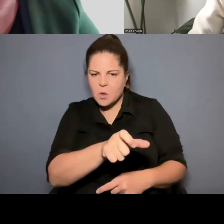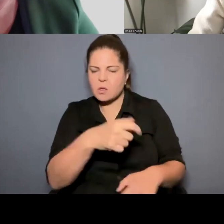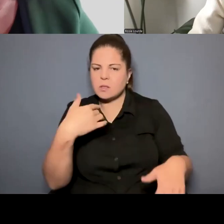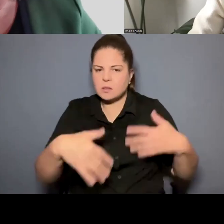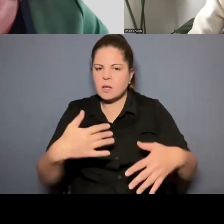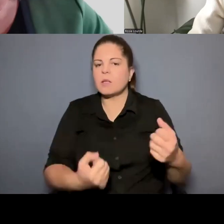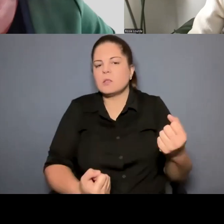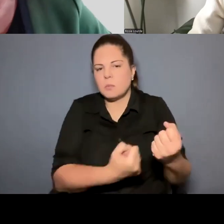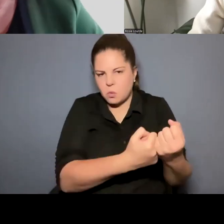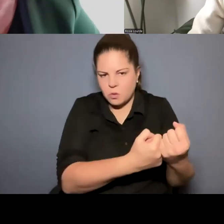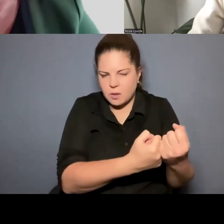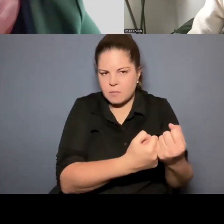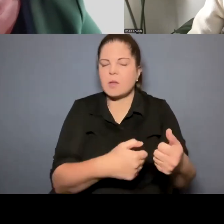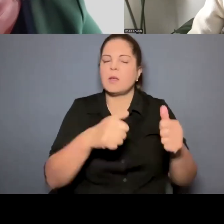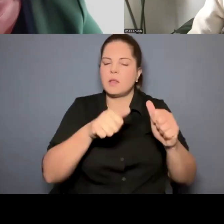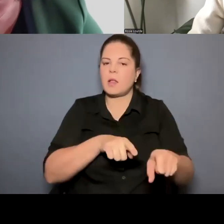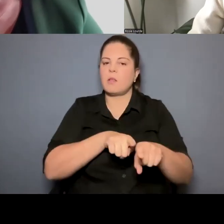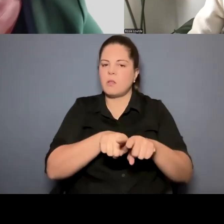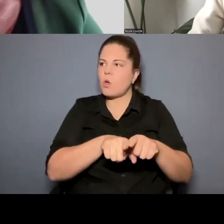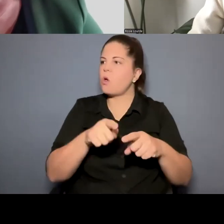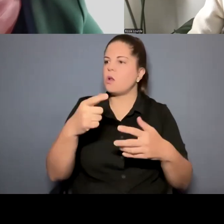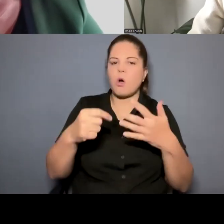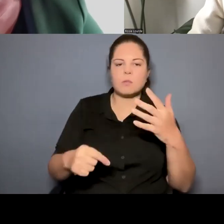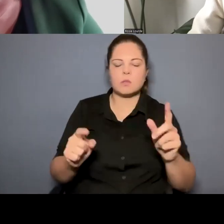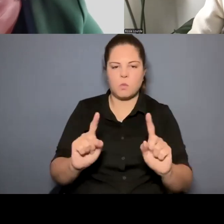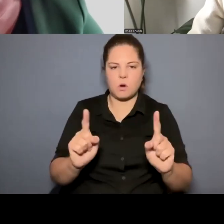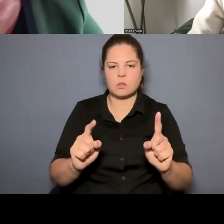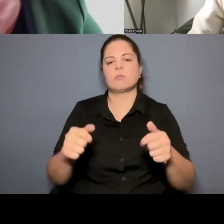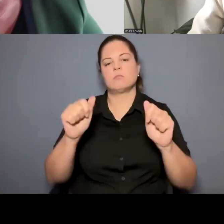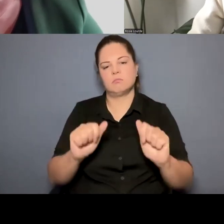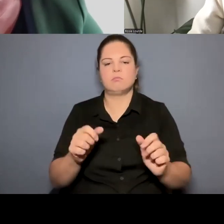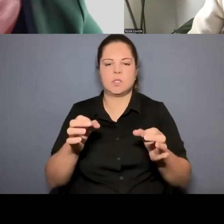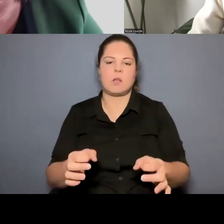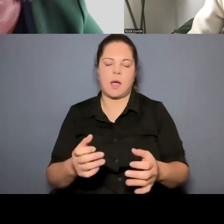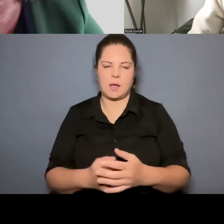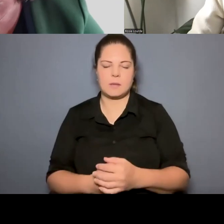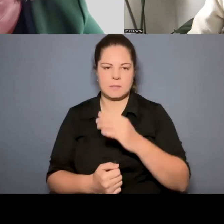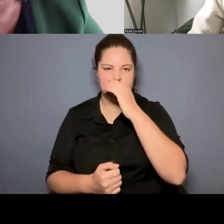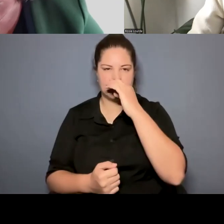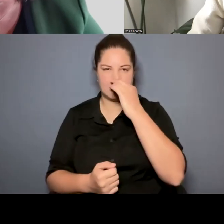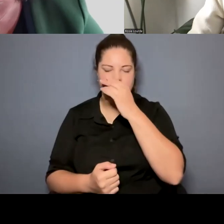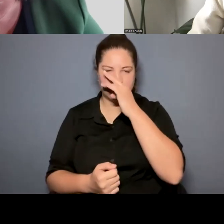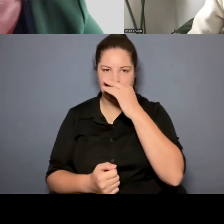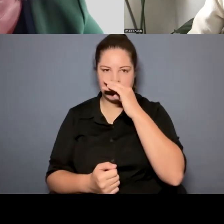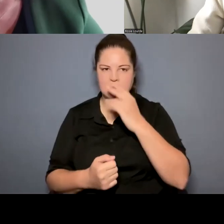are options to take action but the other good thing is, we now have the positive duty so,